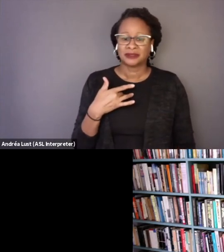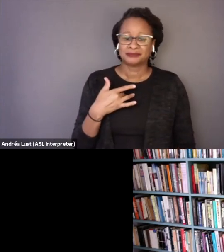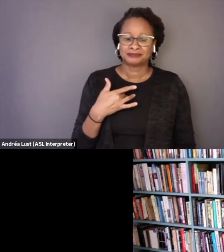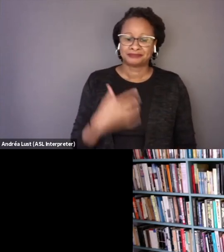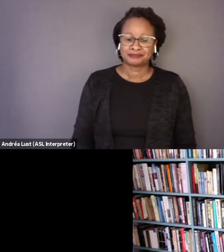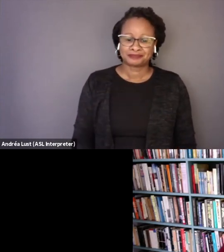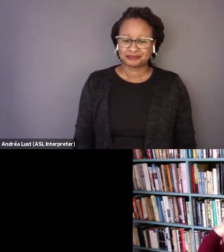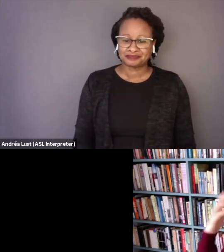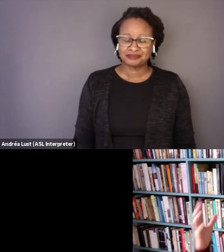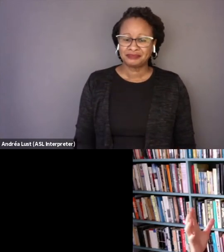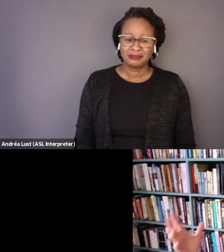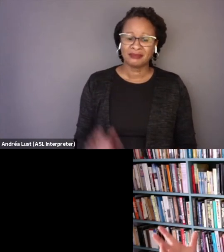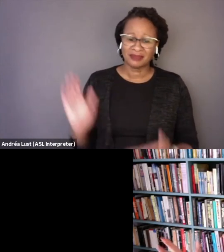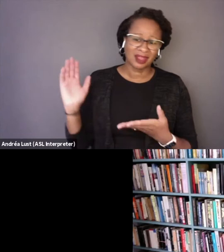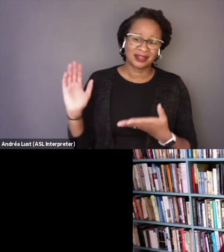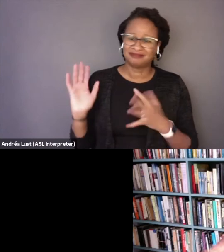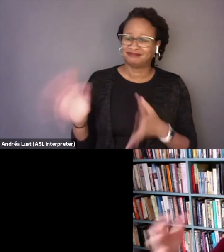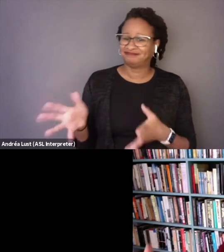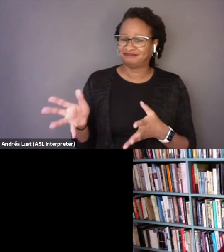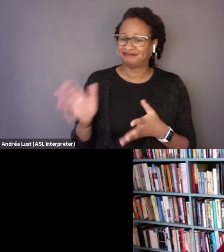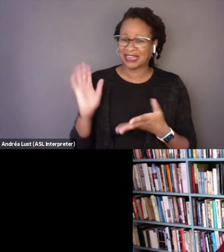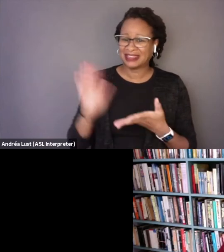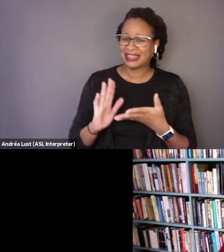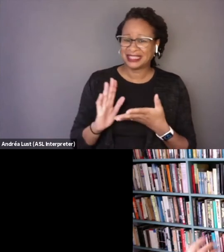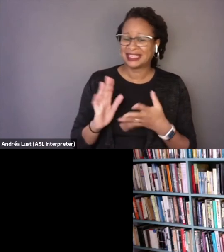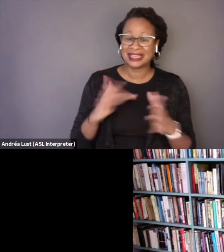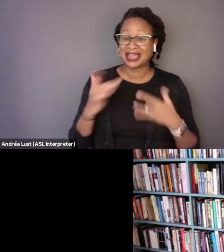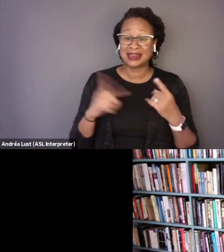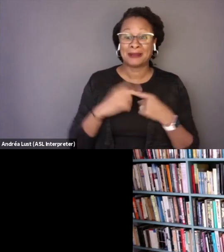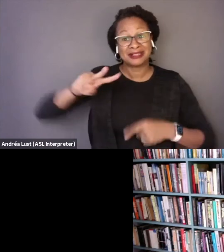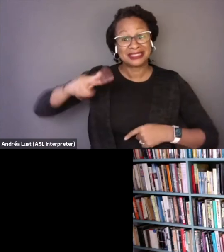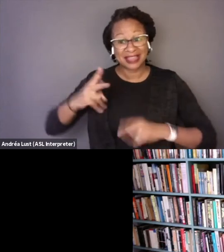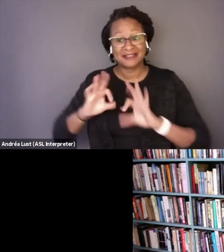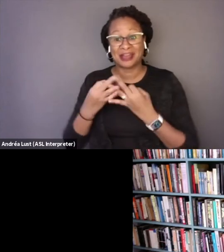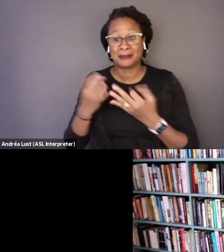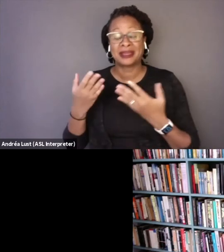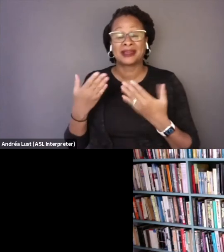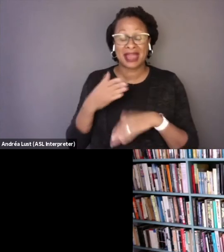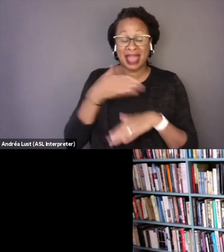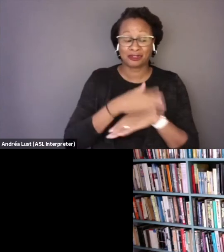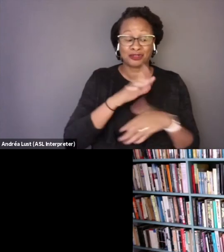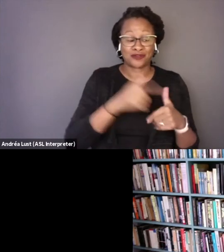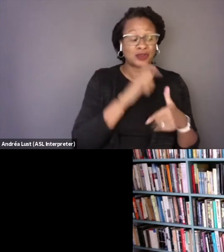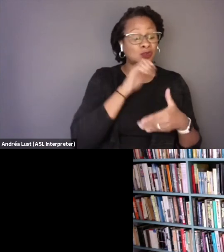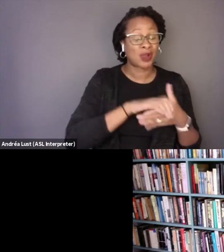less excited about his second family and their stewardship of his legacy and estate.